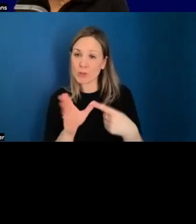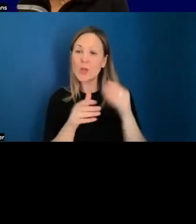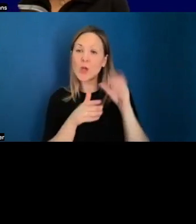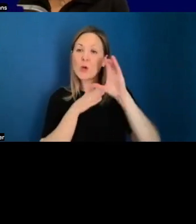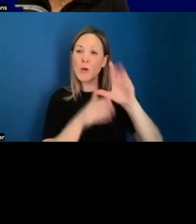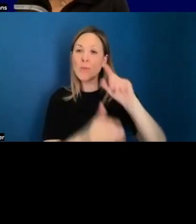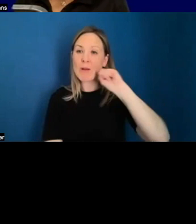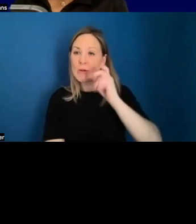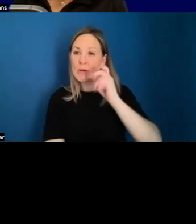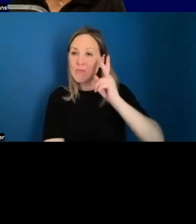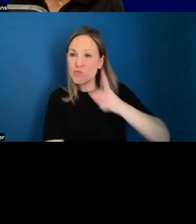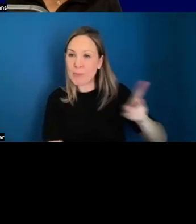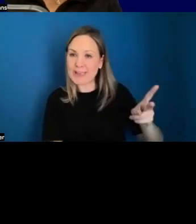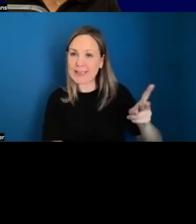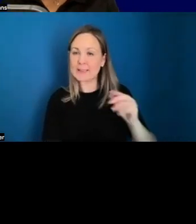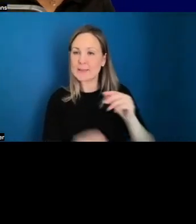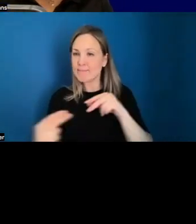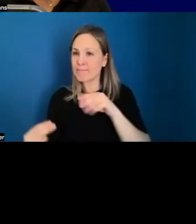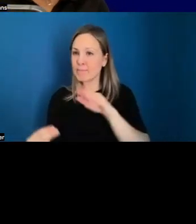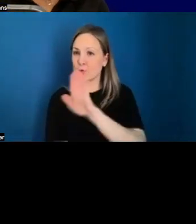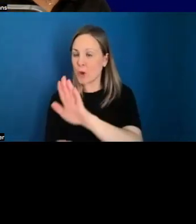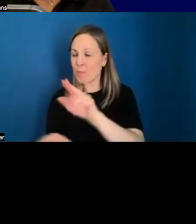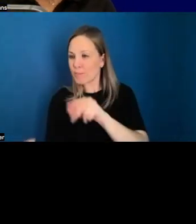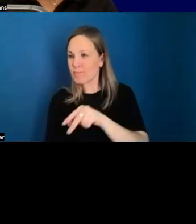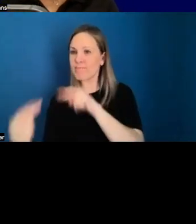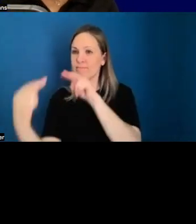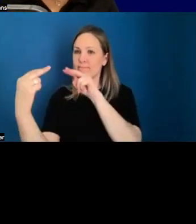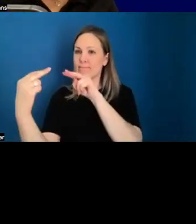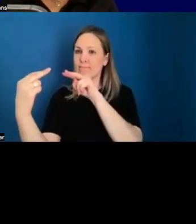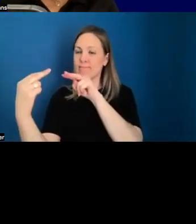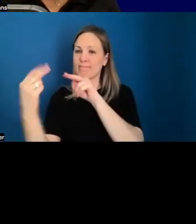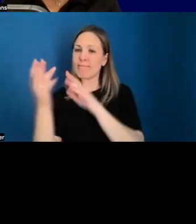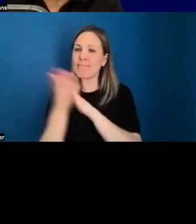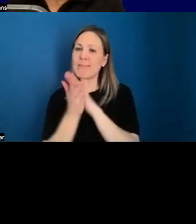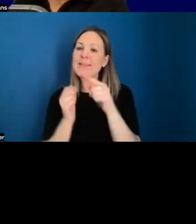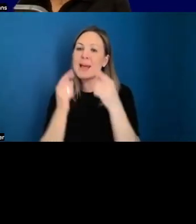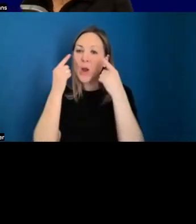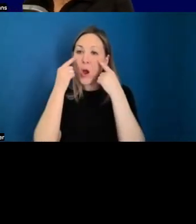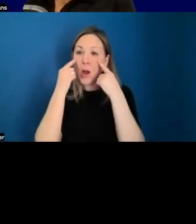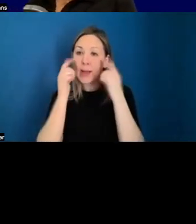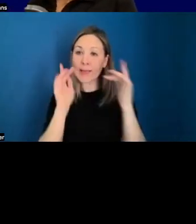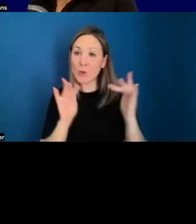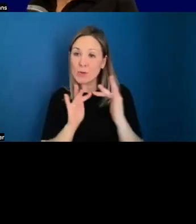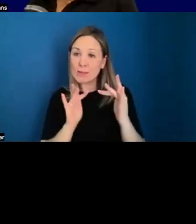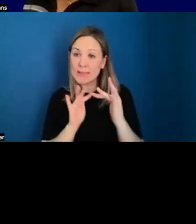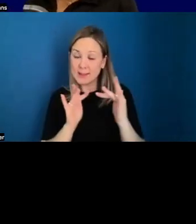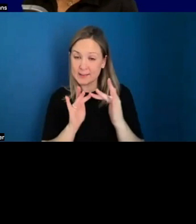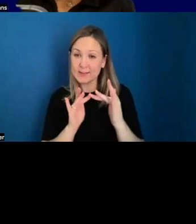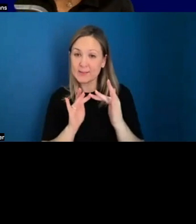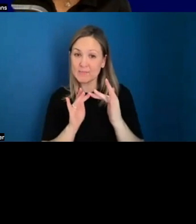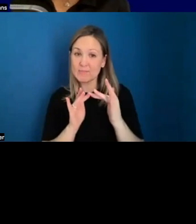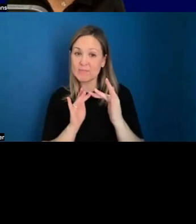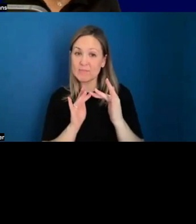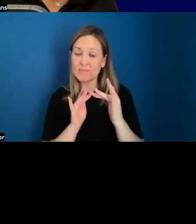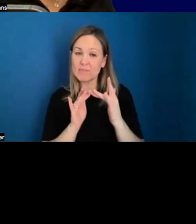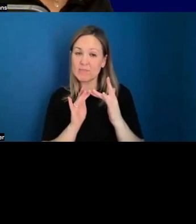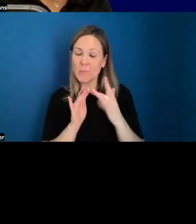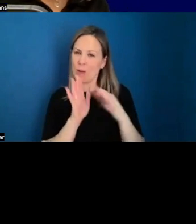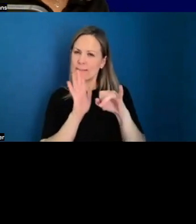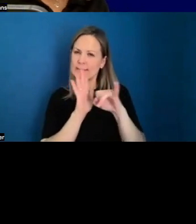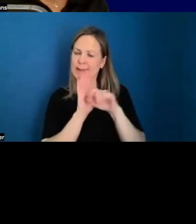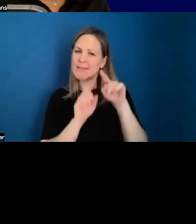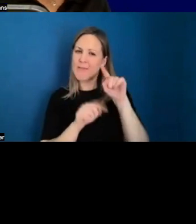they had eye contact and this eye contact was discussed and identified as an important factor